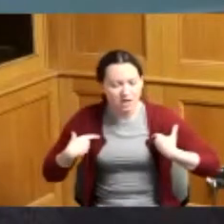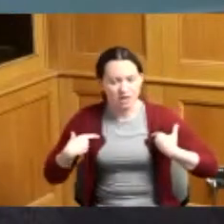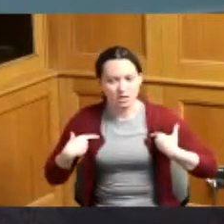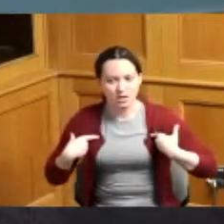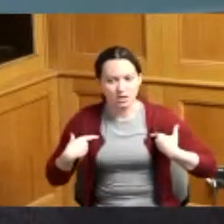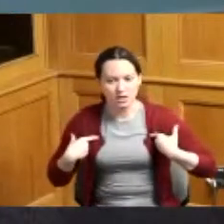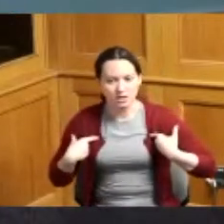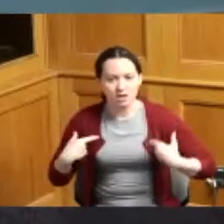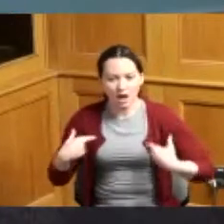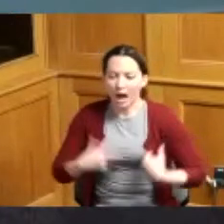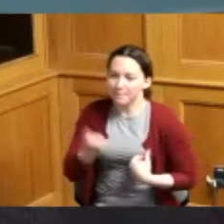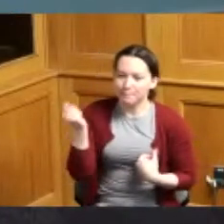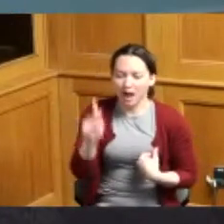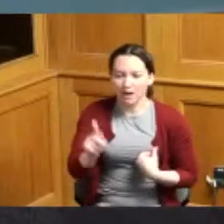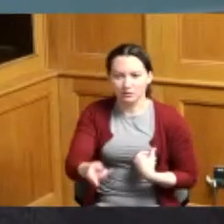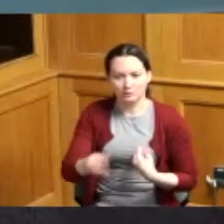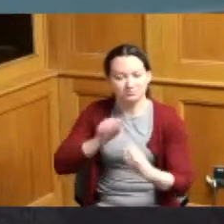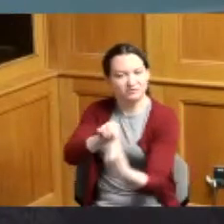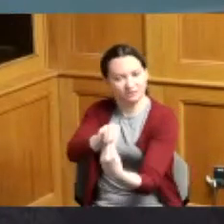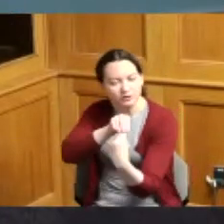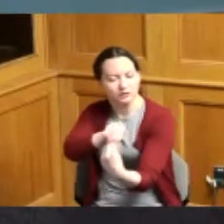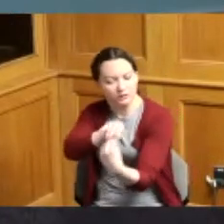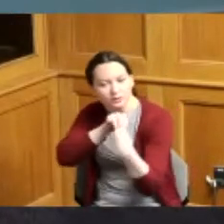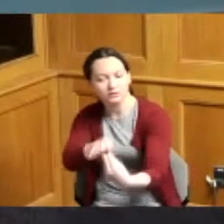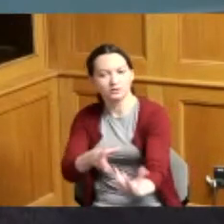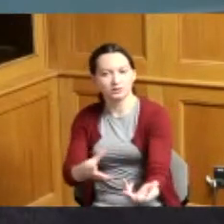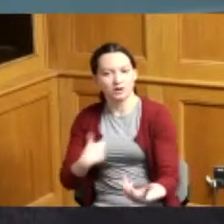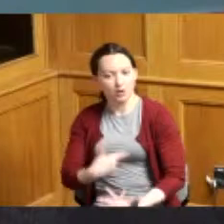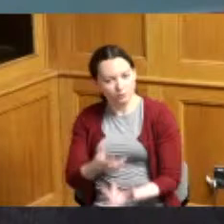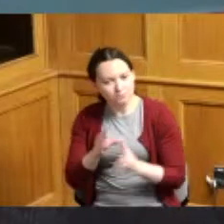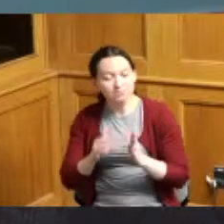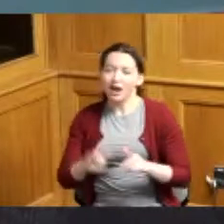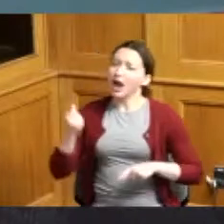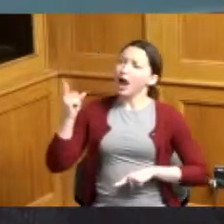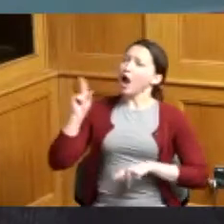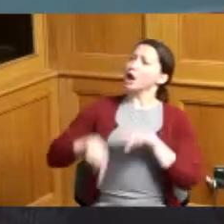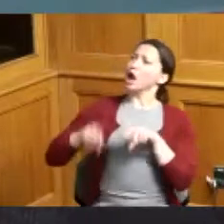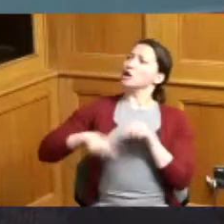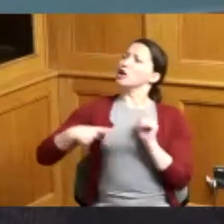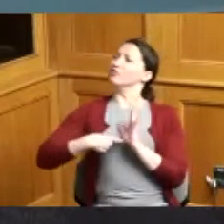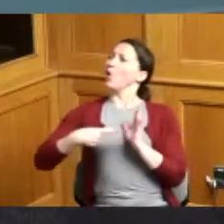I'm coming back with it so I just wanna hi we can't say we can't afford something on one